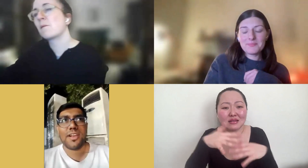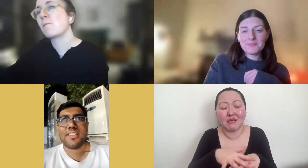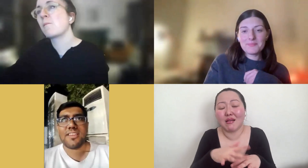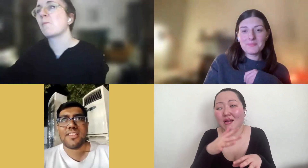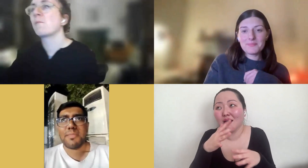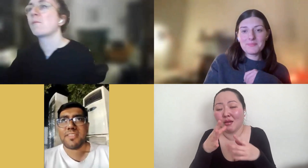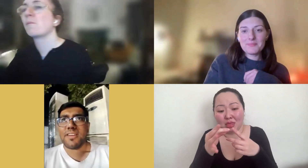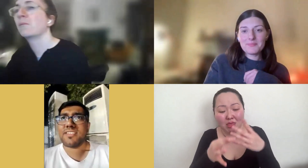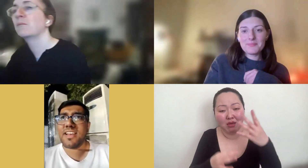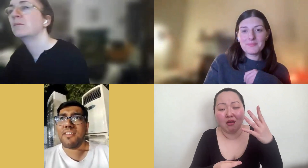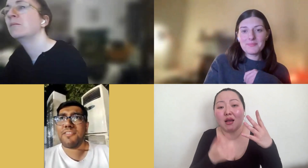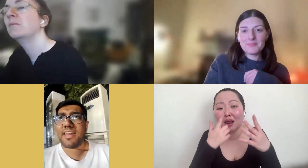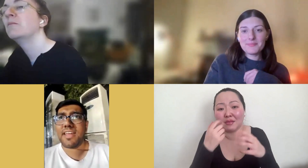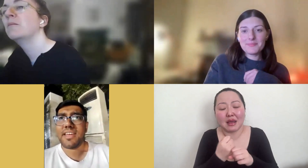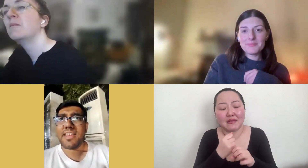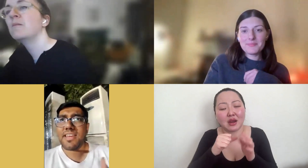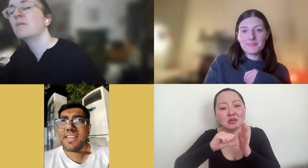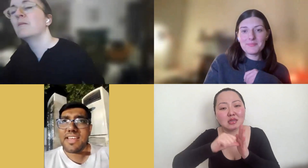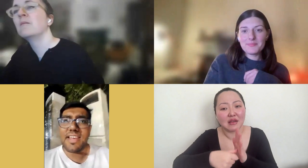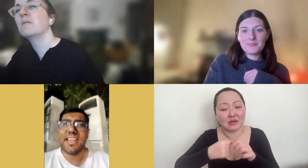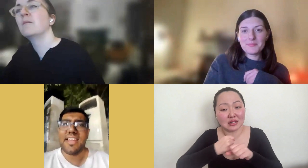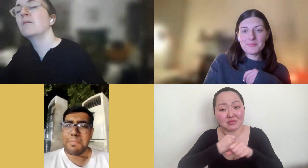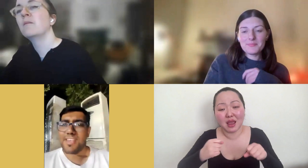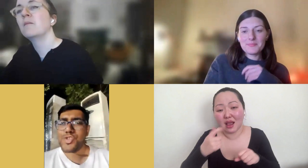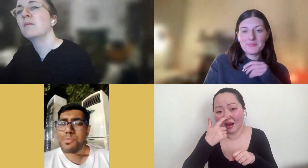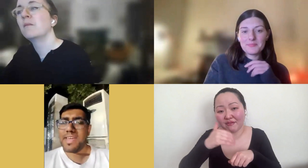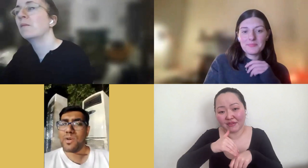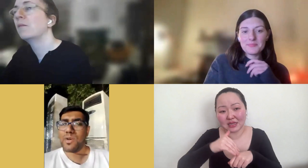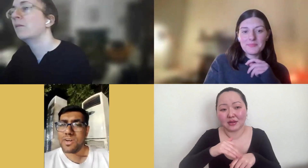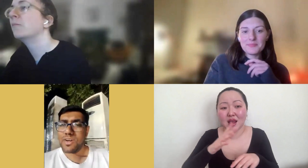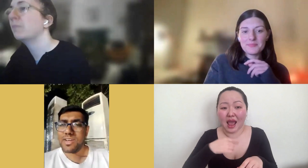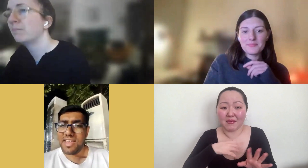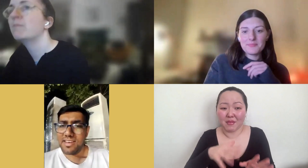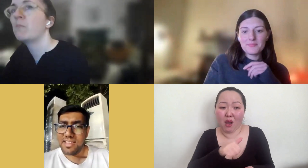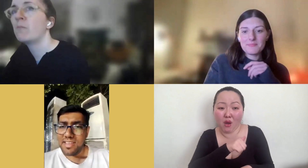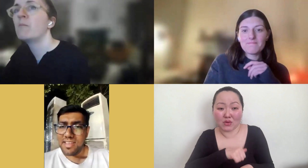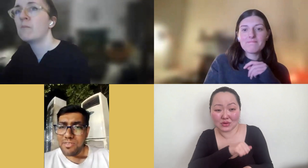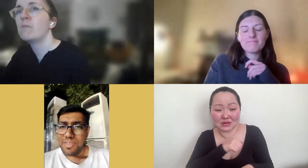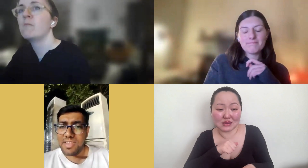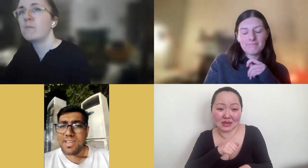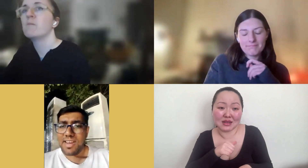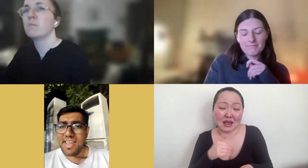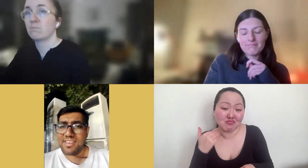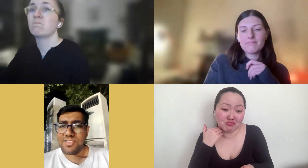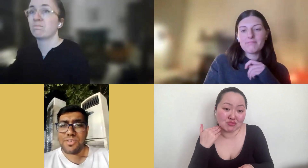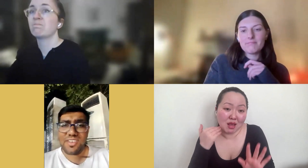brutal about it, it is still a very elite space to be in and working in. Without connections